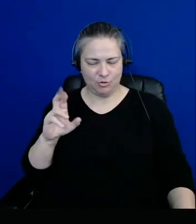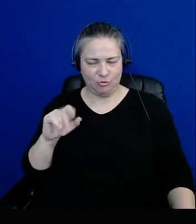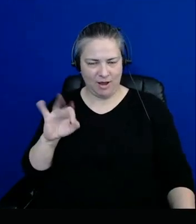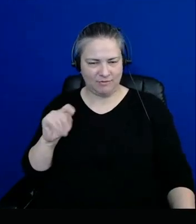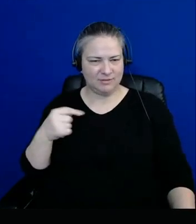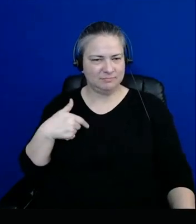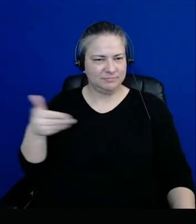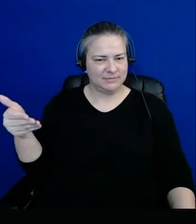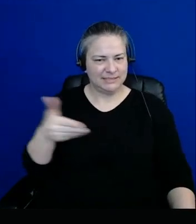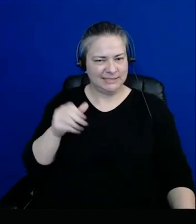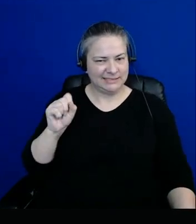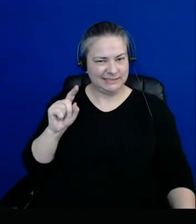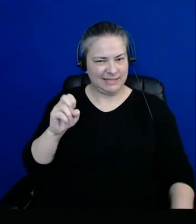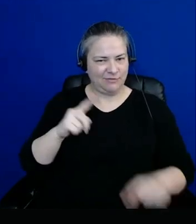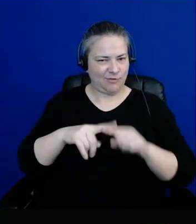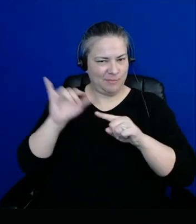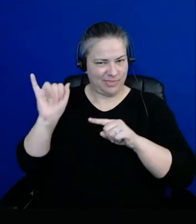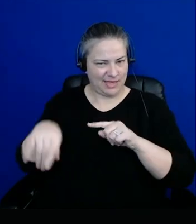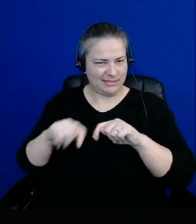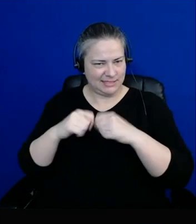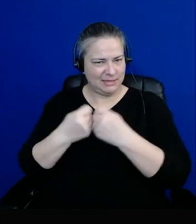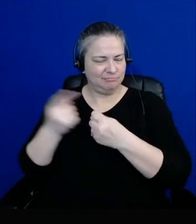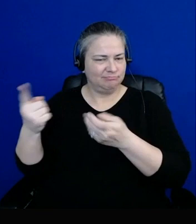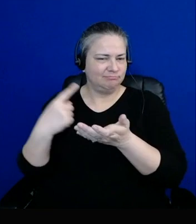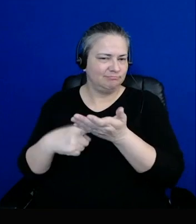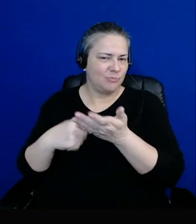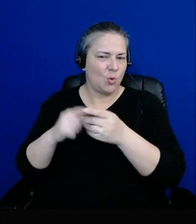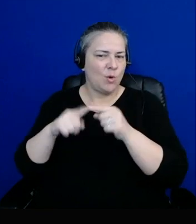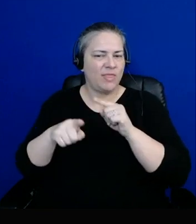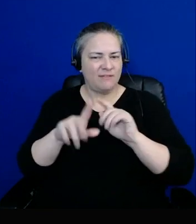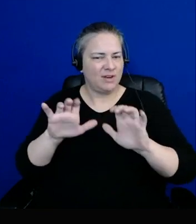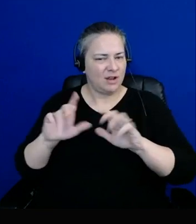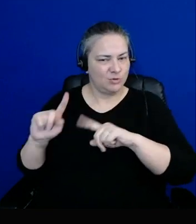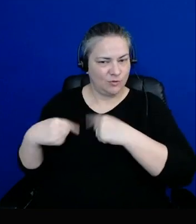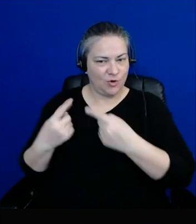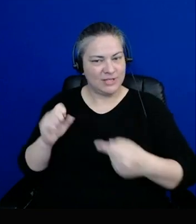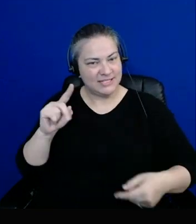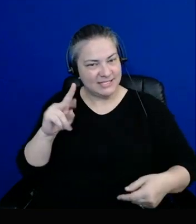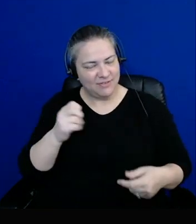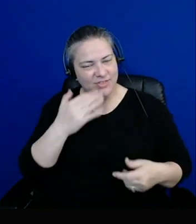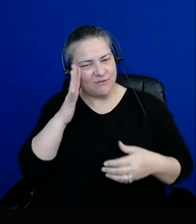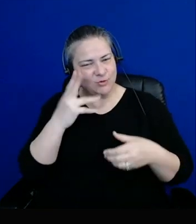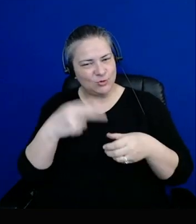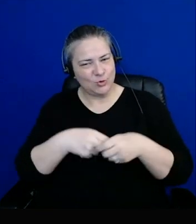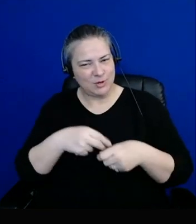Steve Robinson from that team to talk a little bit about what they've done. Steve, thank you for joining me.